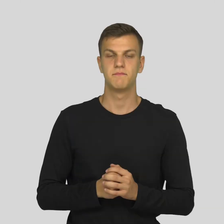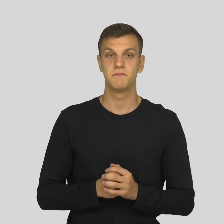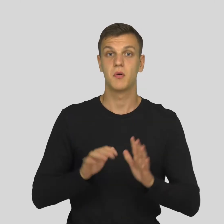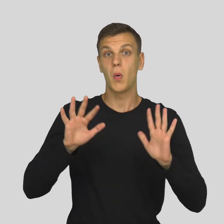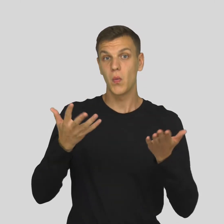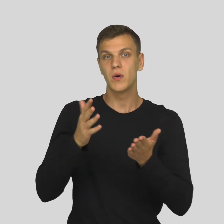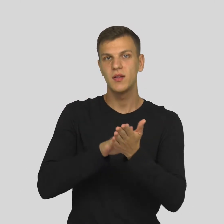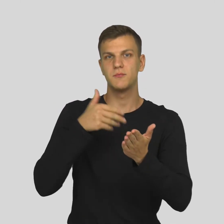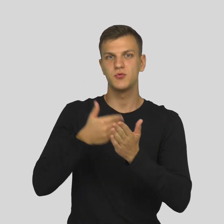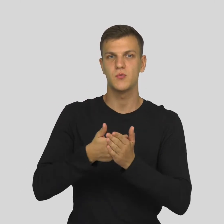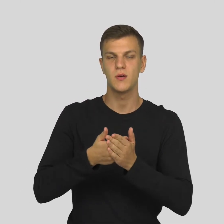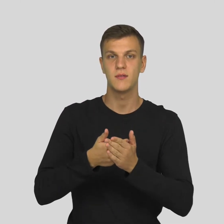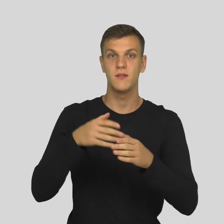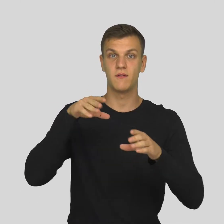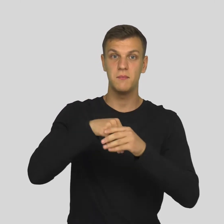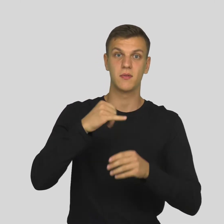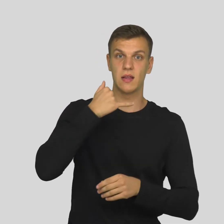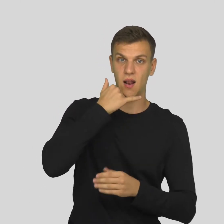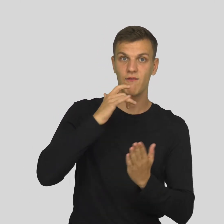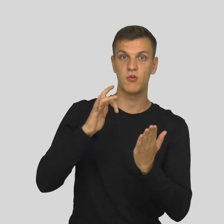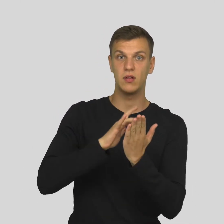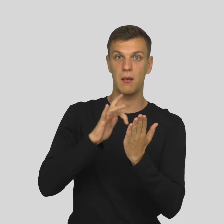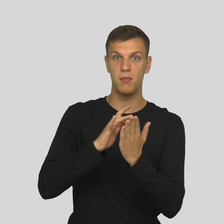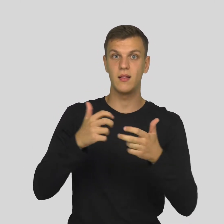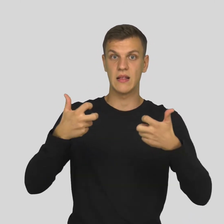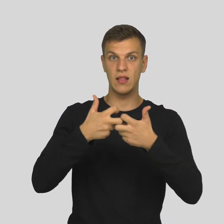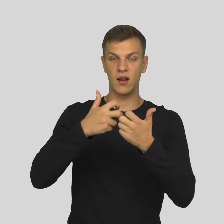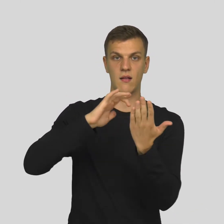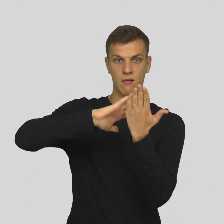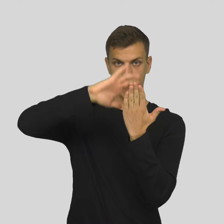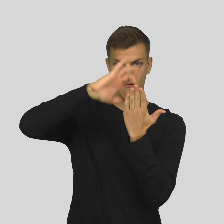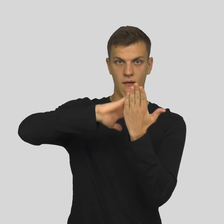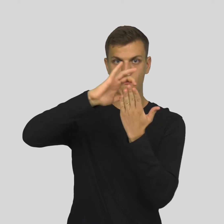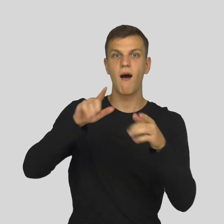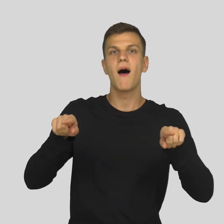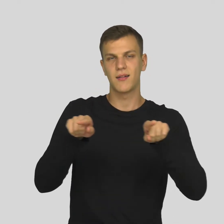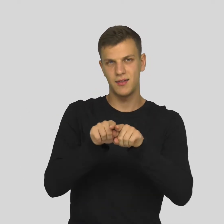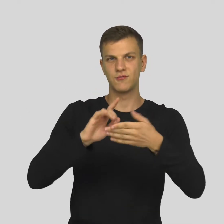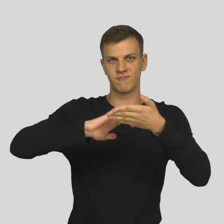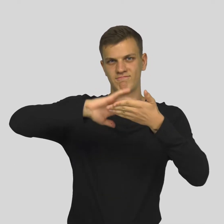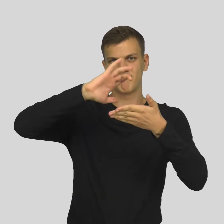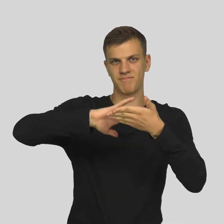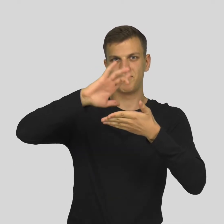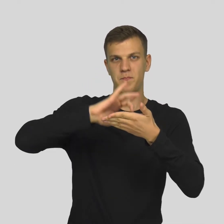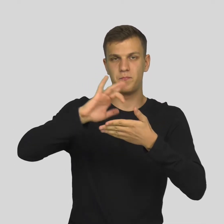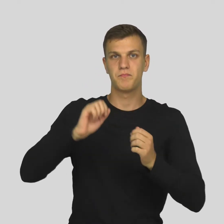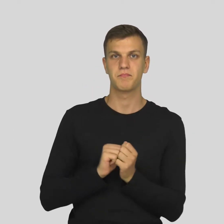What does this actually mean? Among many issues, the new guidelines include: The ability to view images on mobile devices in both portrait and landscape orientations.